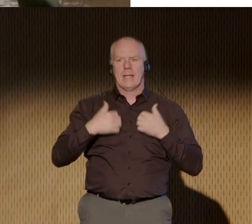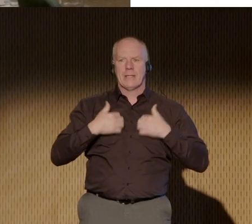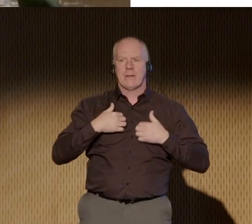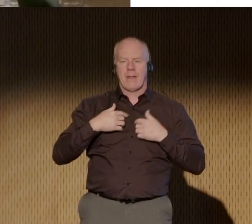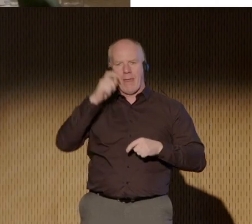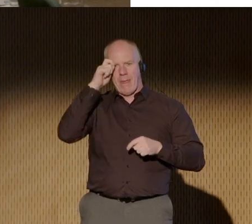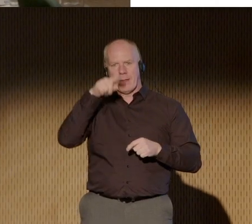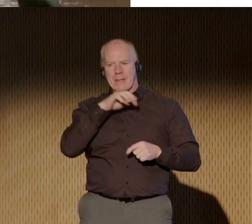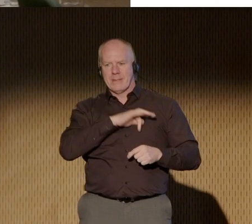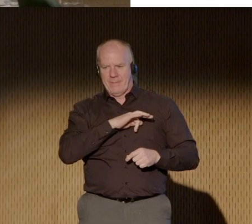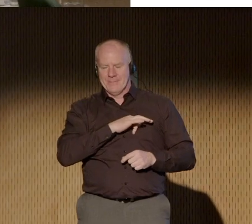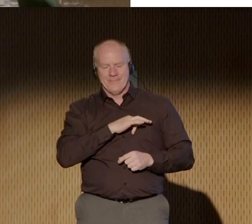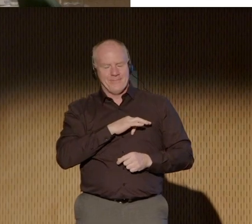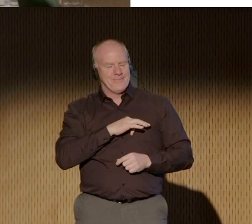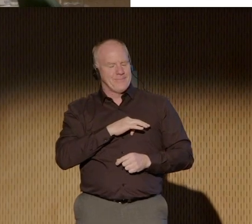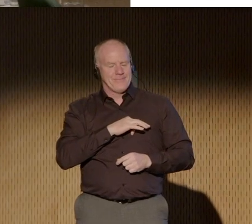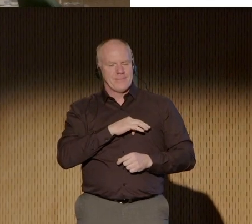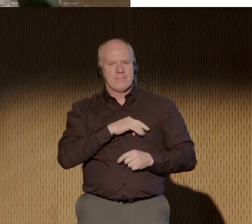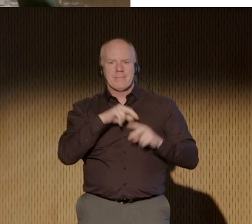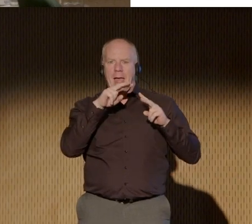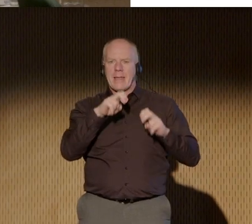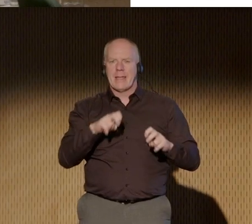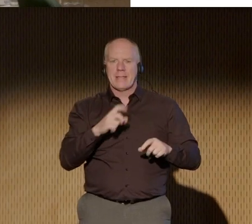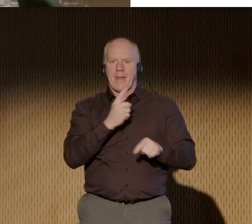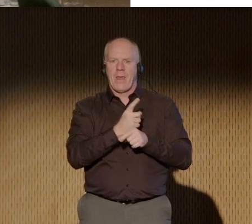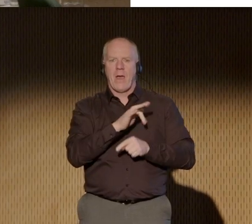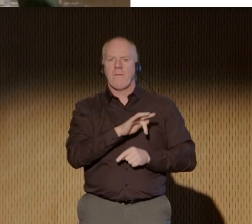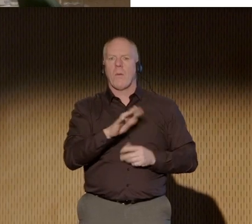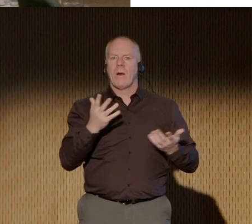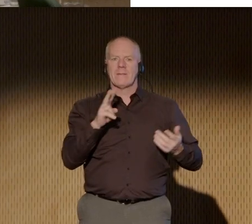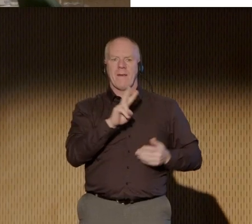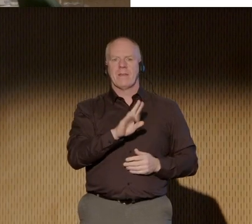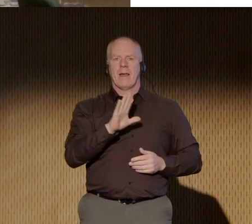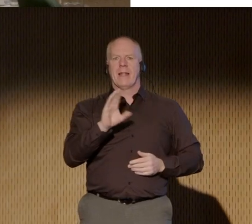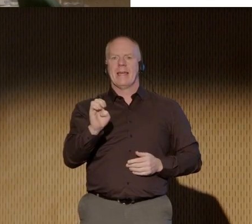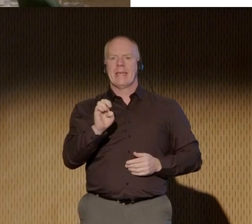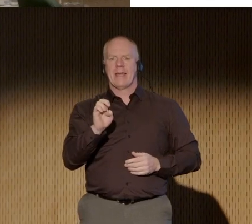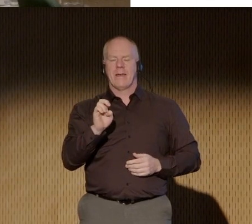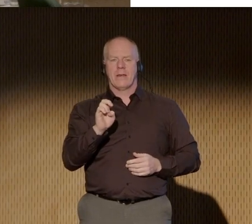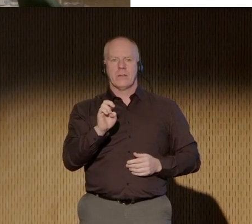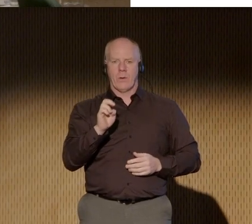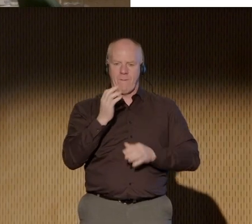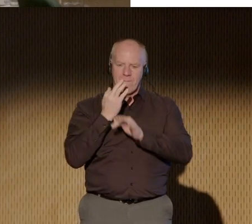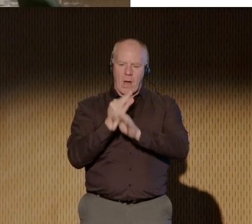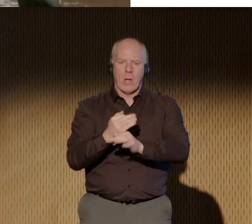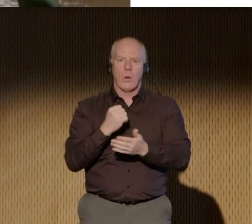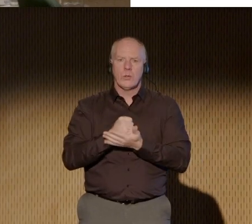using analytics from their VLE to track students' progression and those who weren't engaging with